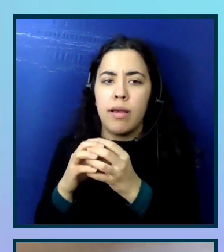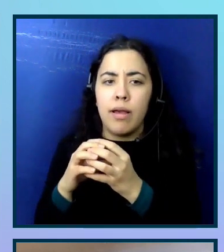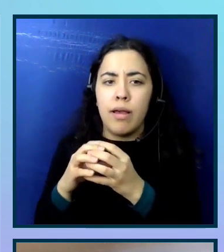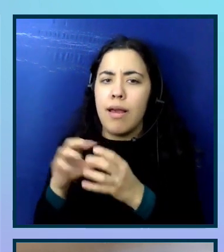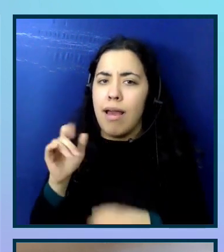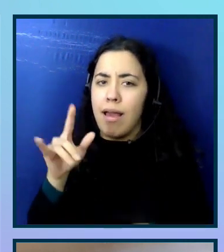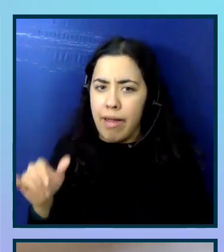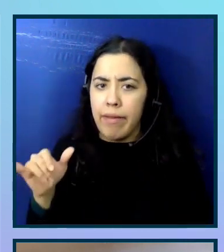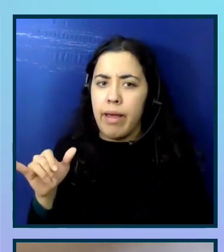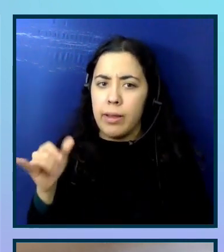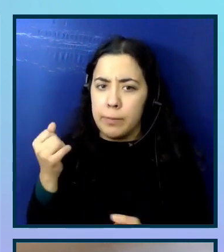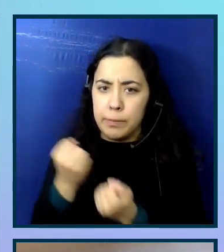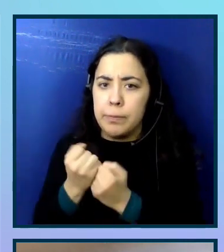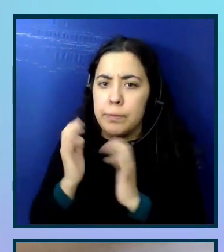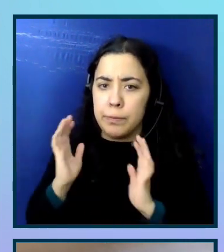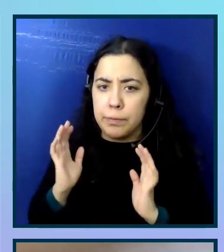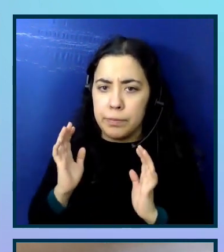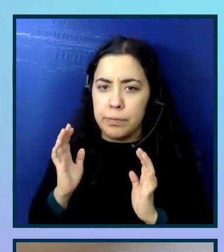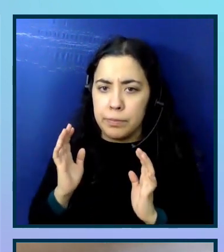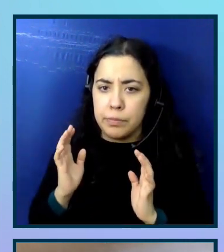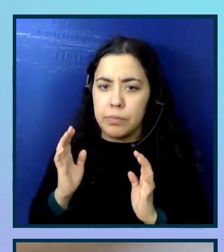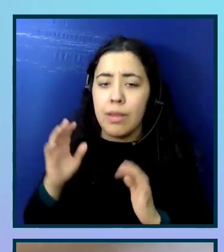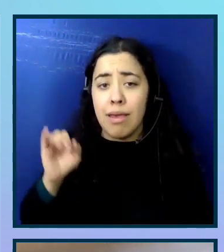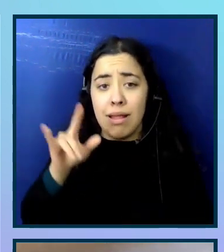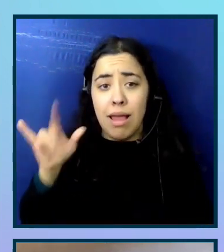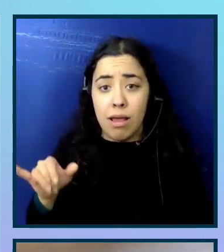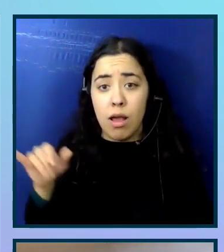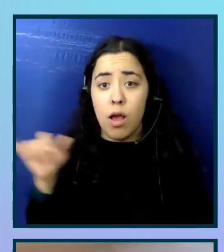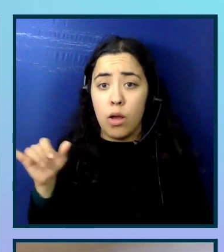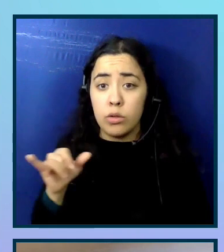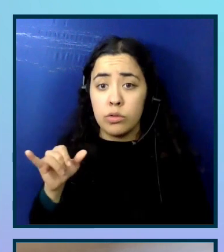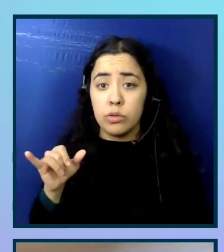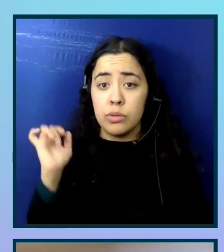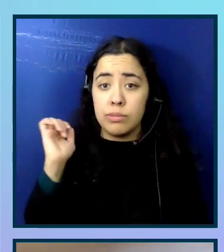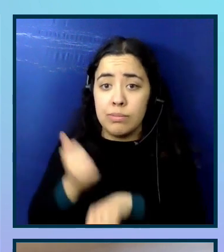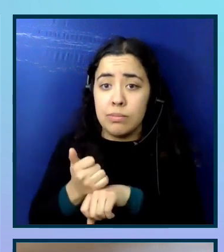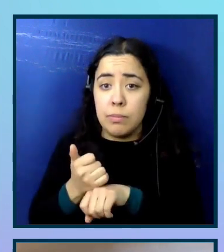This notion of an ally also creates a us versus them mentality.